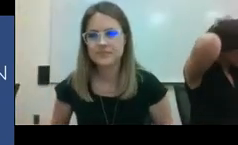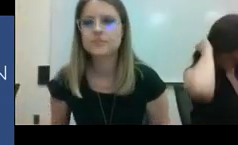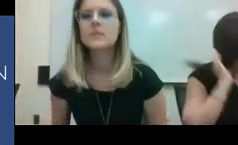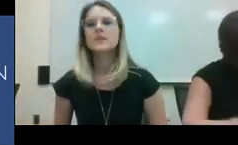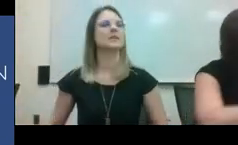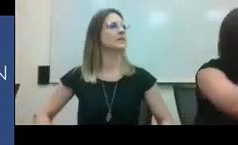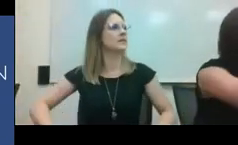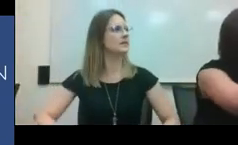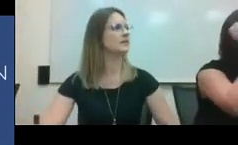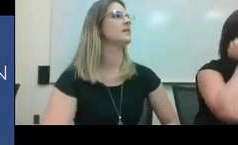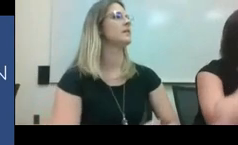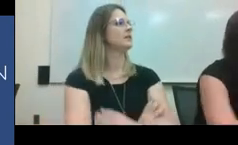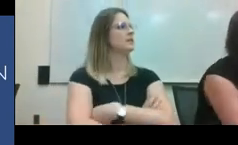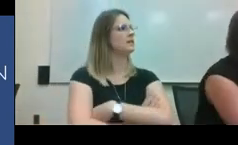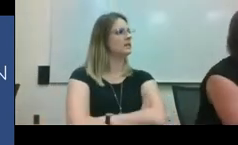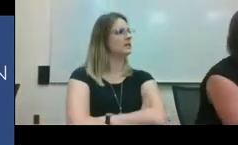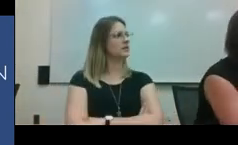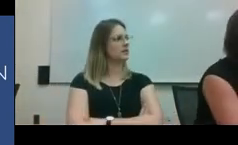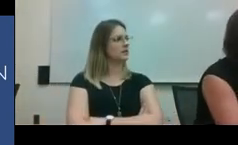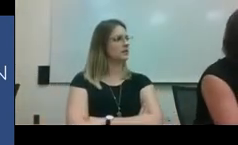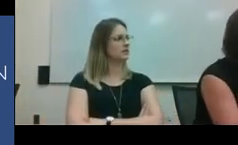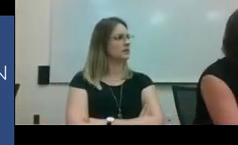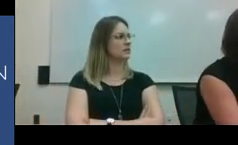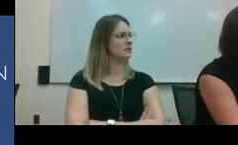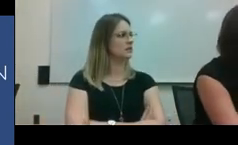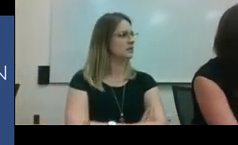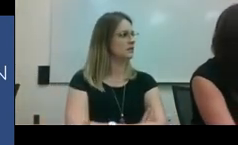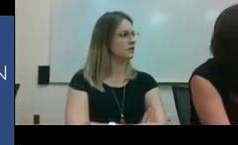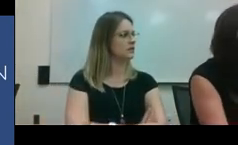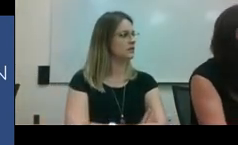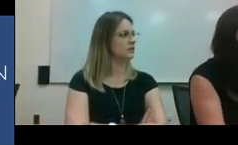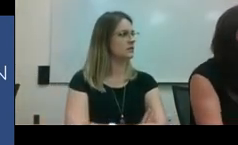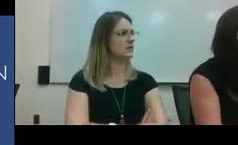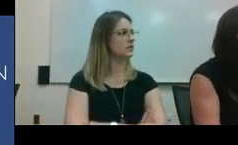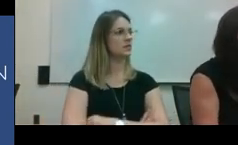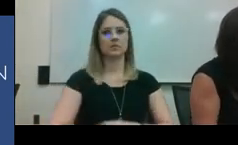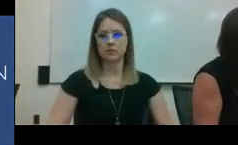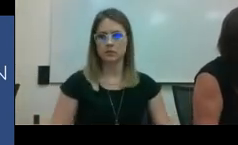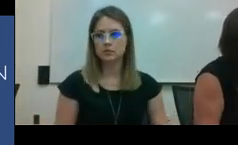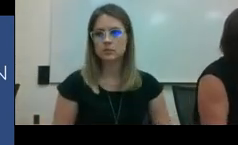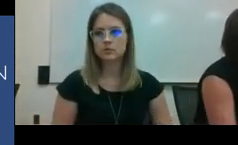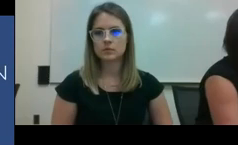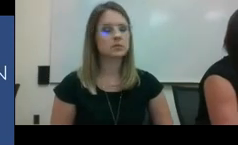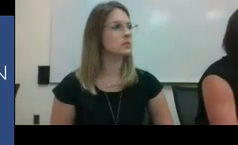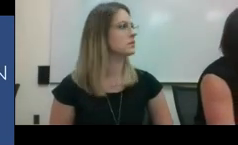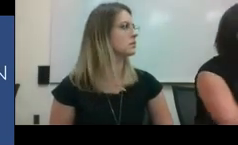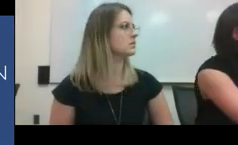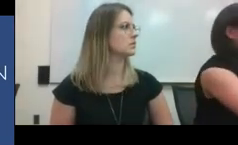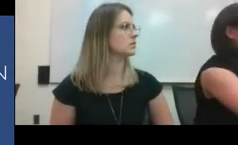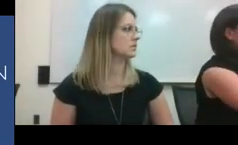Thank you, Kristina. We all need to make sure, we can see, you can see me on the video, correct. I can see you fine.